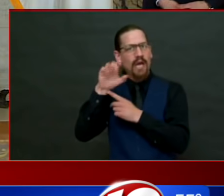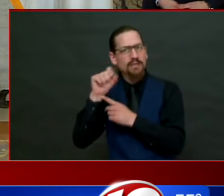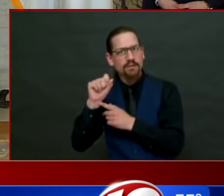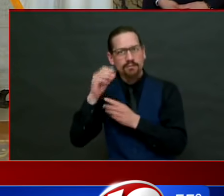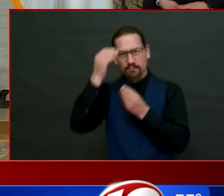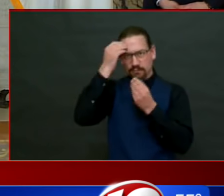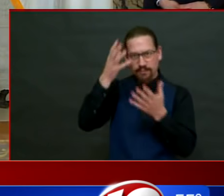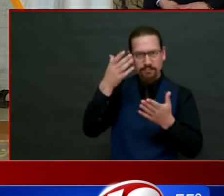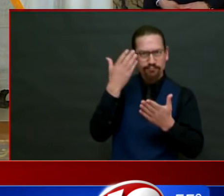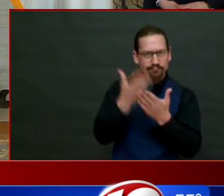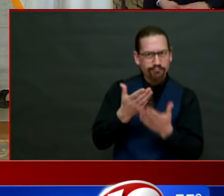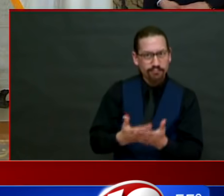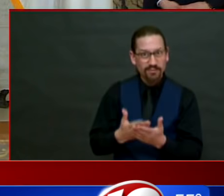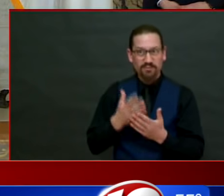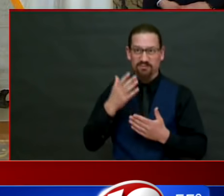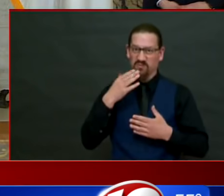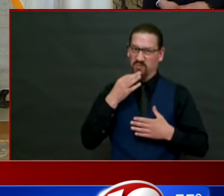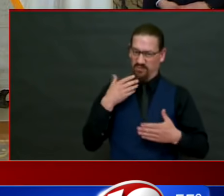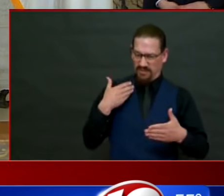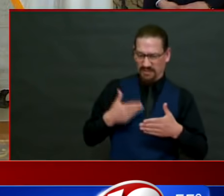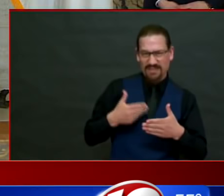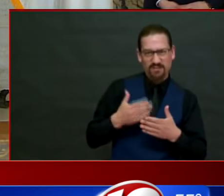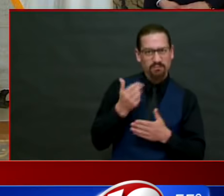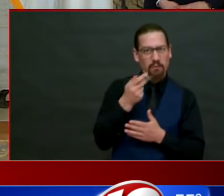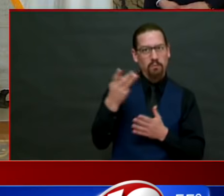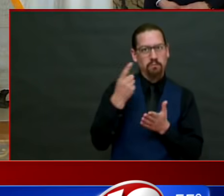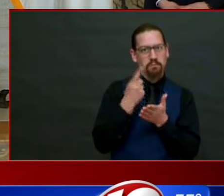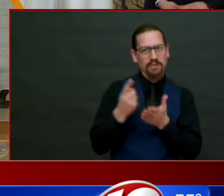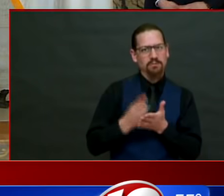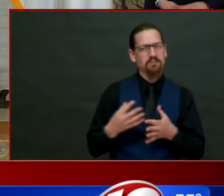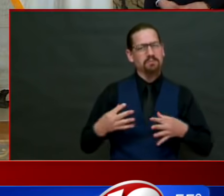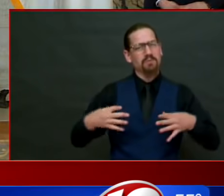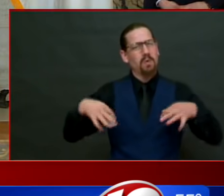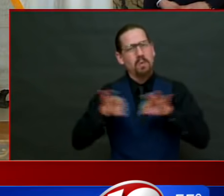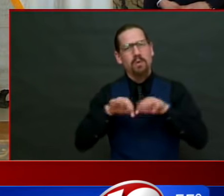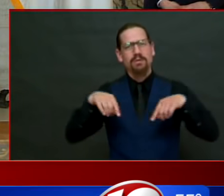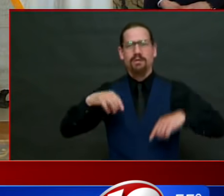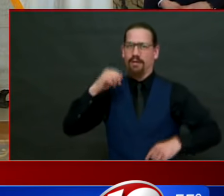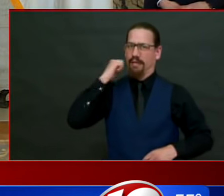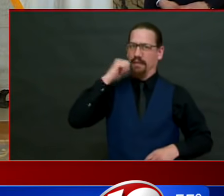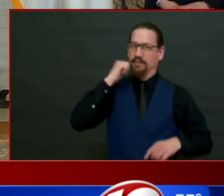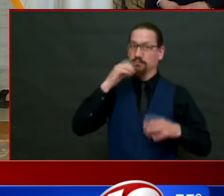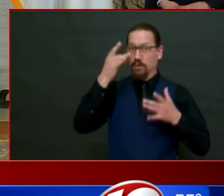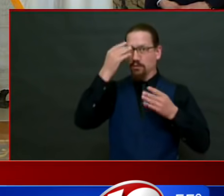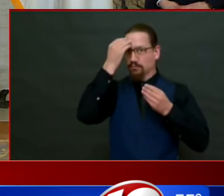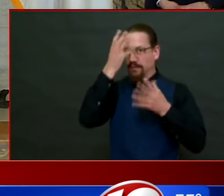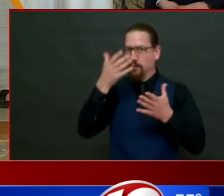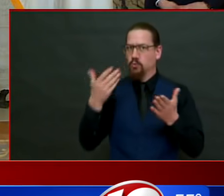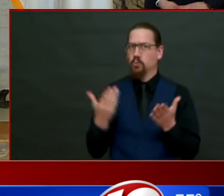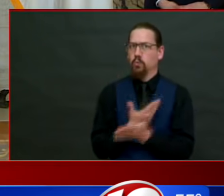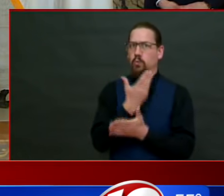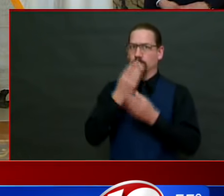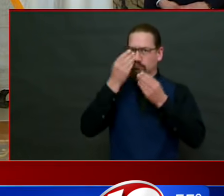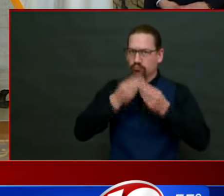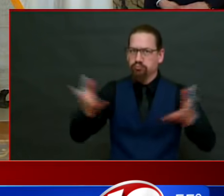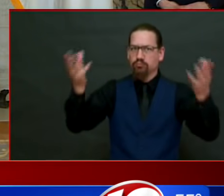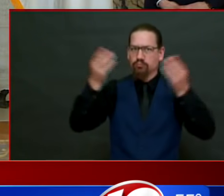INFORMATION. I WOULD ENCOURAGE YOU TO MAKE AN